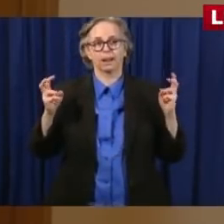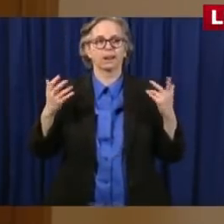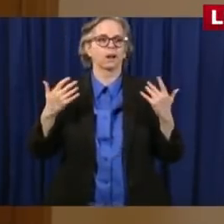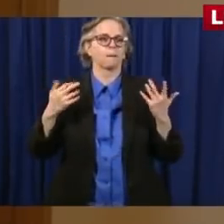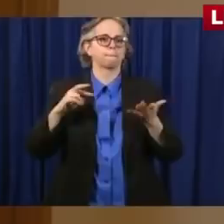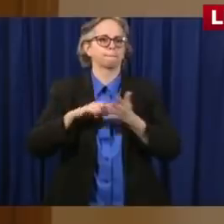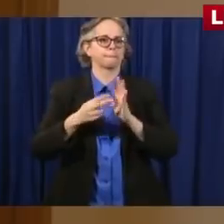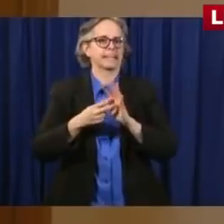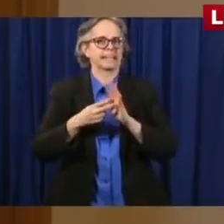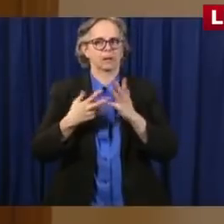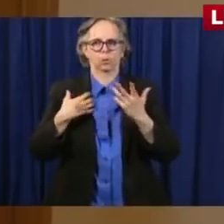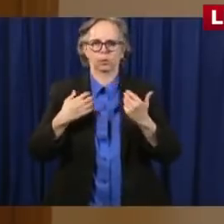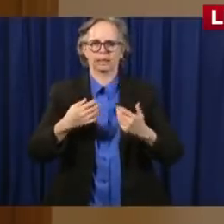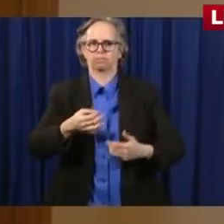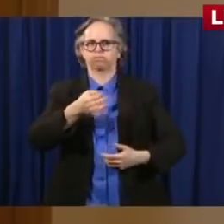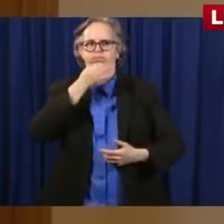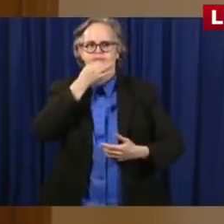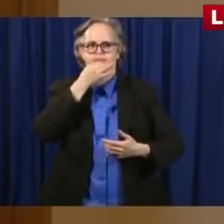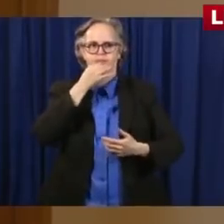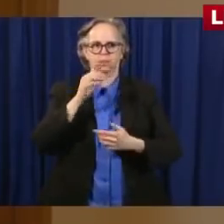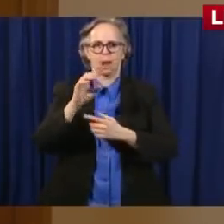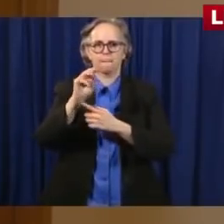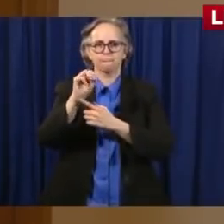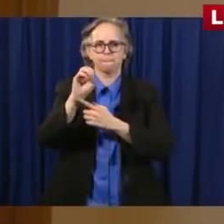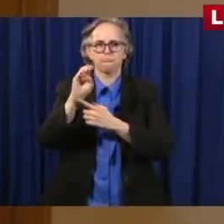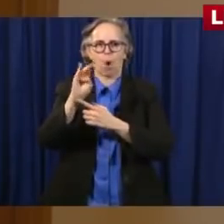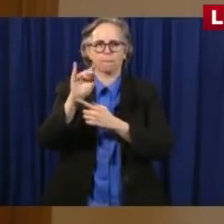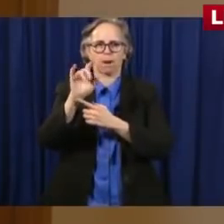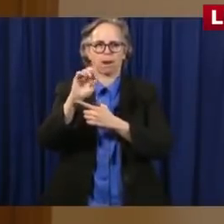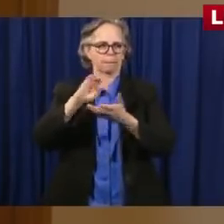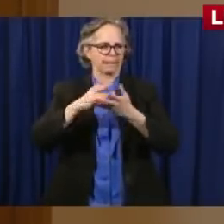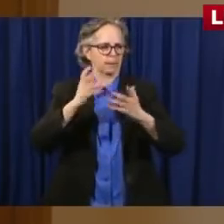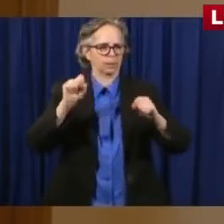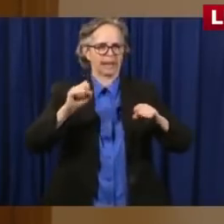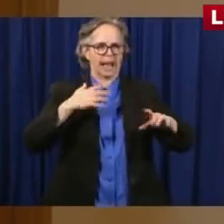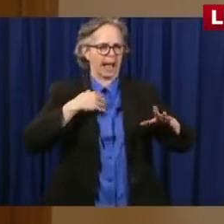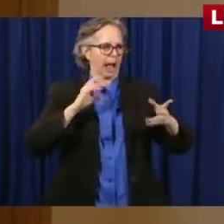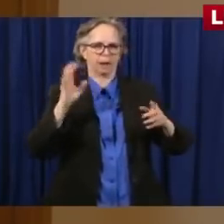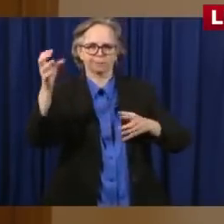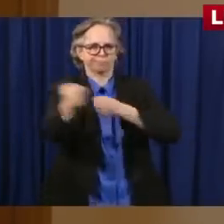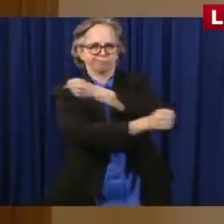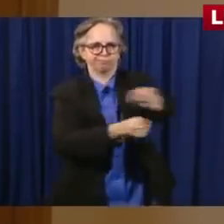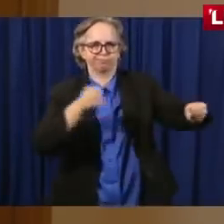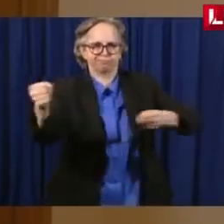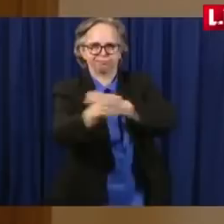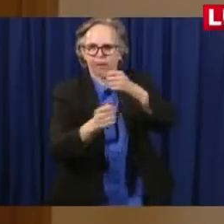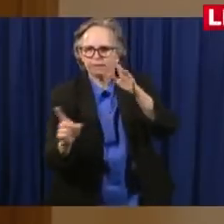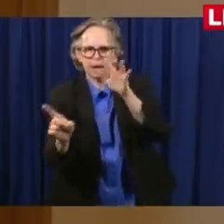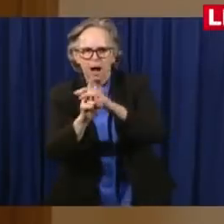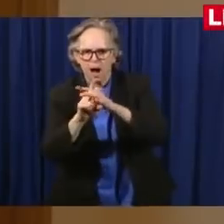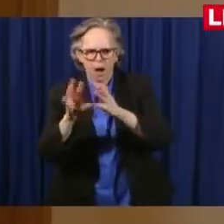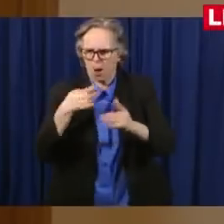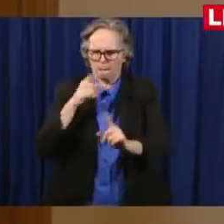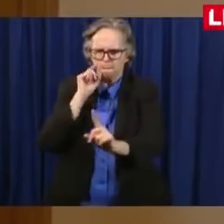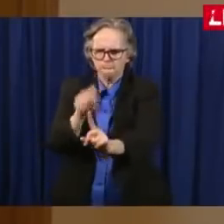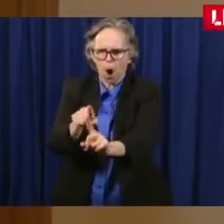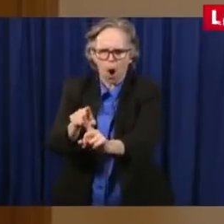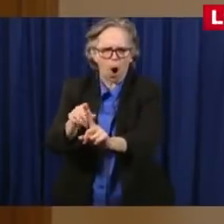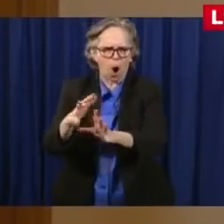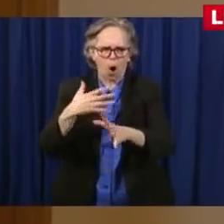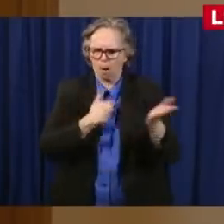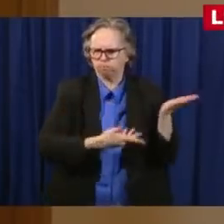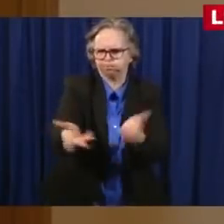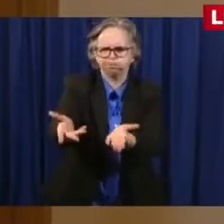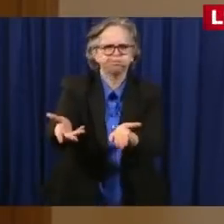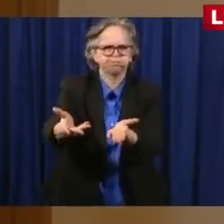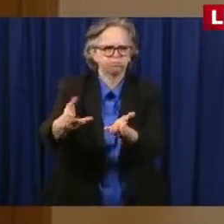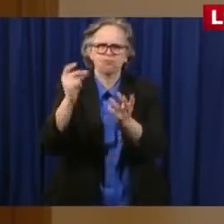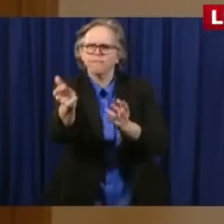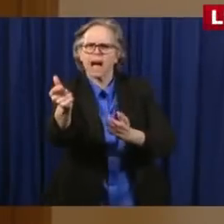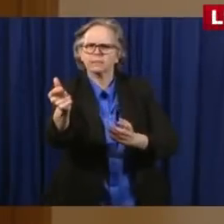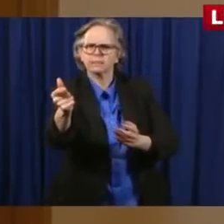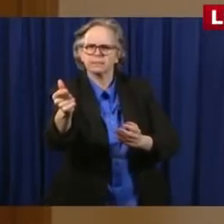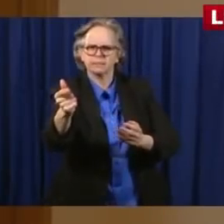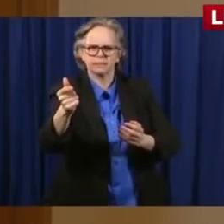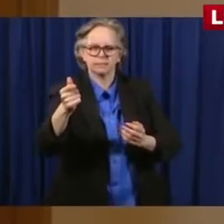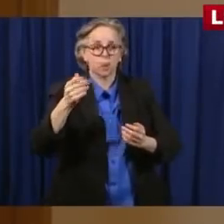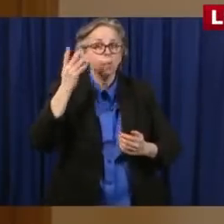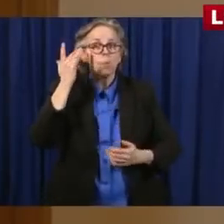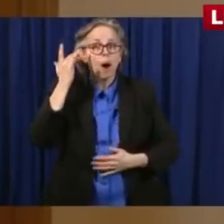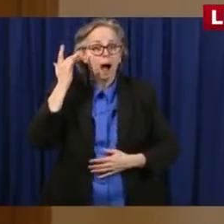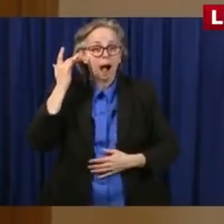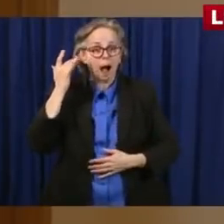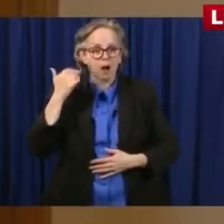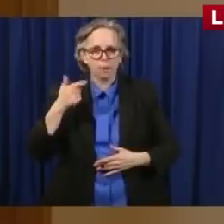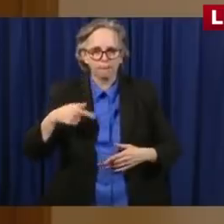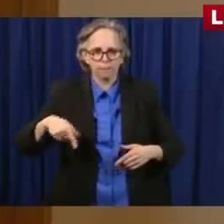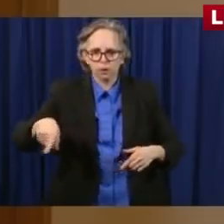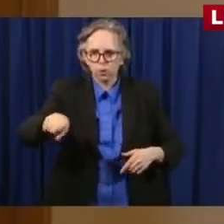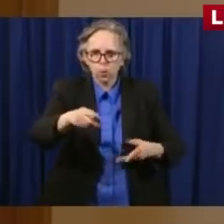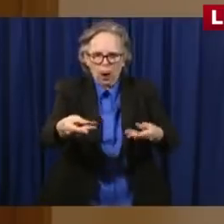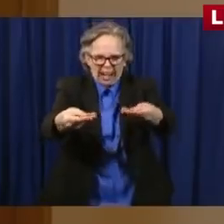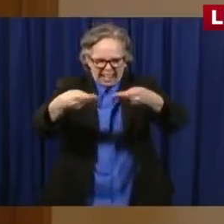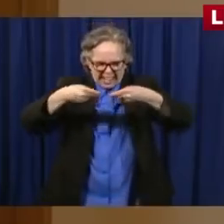THE OTHER THING WE HAVE BEEN BUILDING IS THE ABILITY TO BE MOBILE AND AGILE AND FLEXIBLE IN OUR RESPONSE.